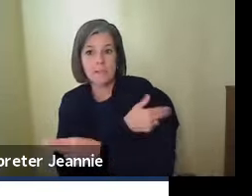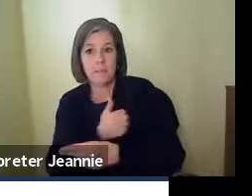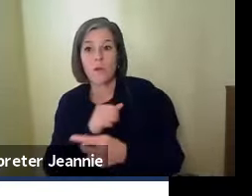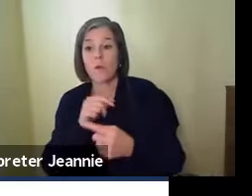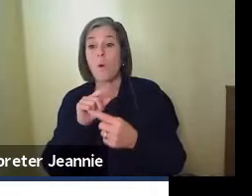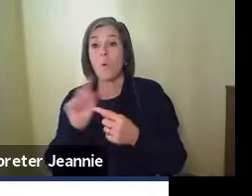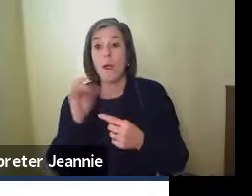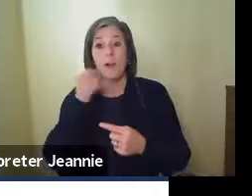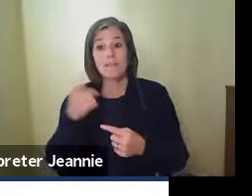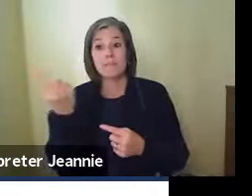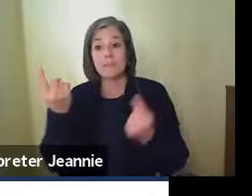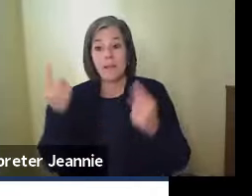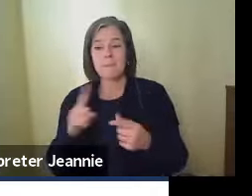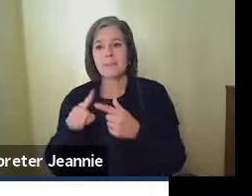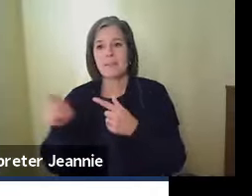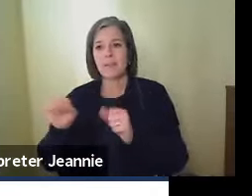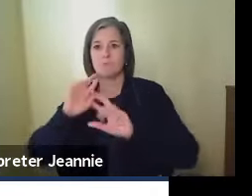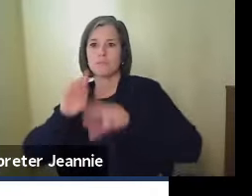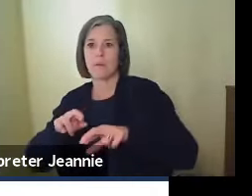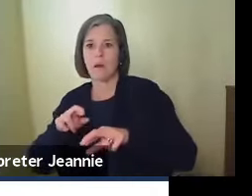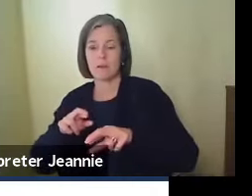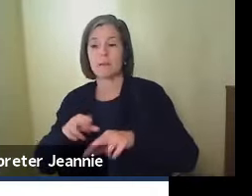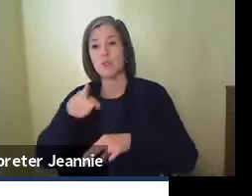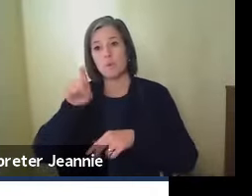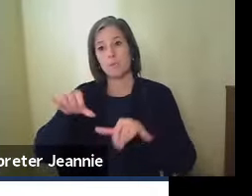anaphylaxis and you should be held there for 30 minutes after you get